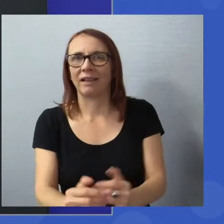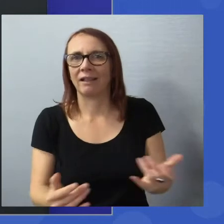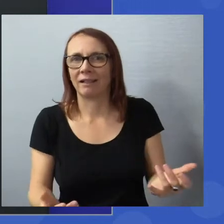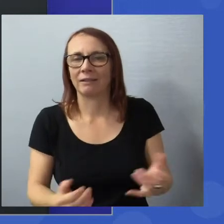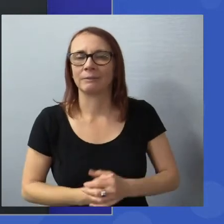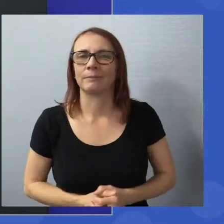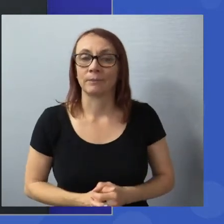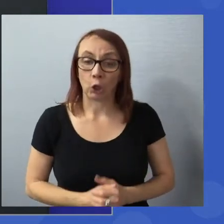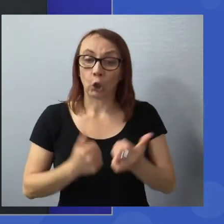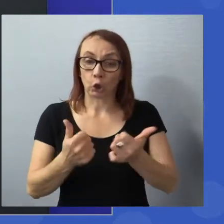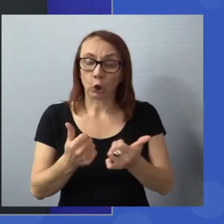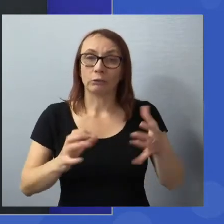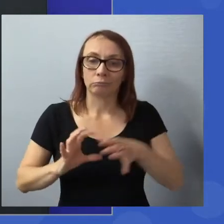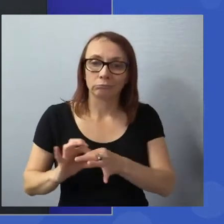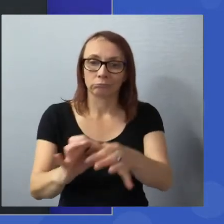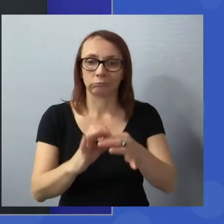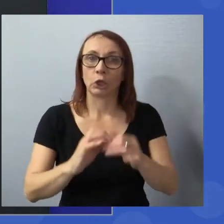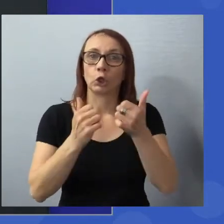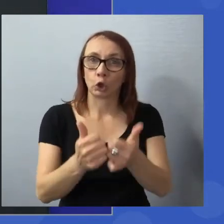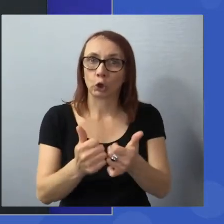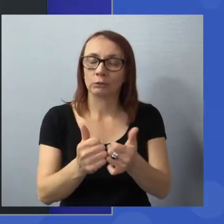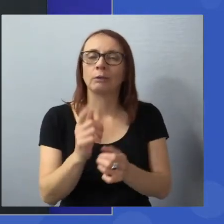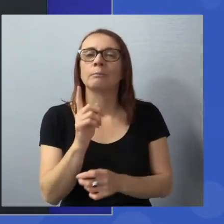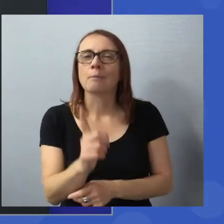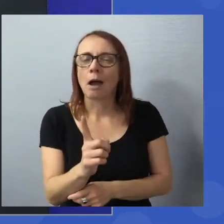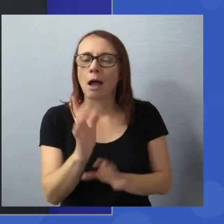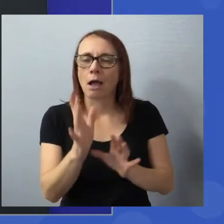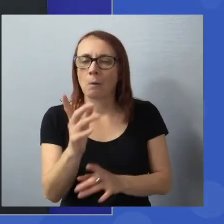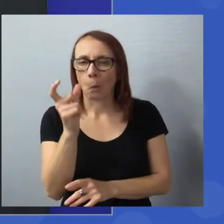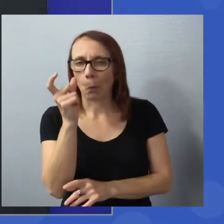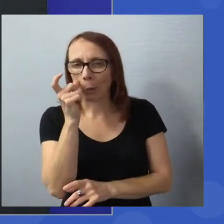good thing but we need to be careful as well and just thinking about how we do